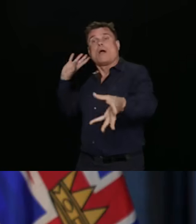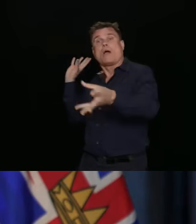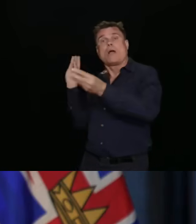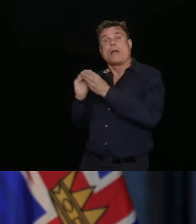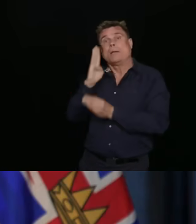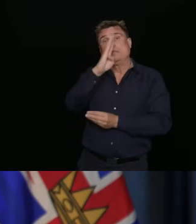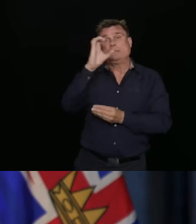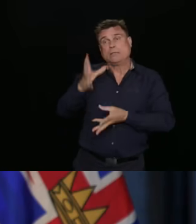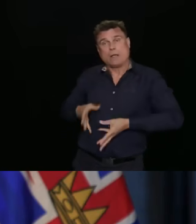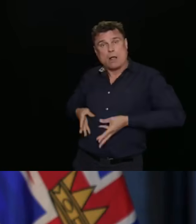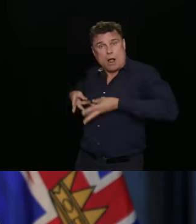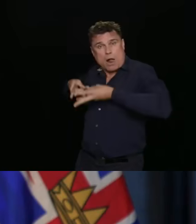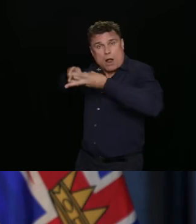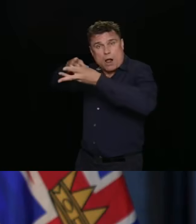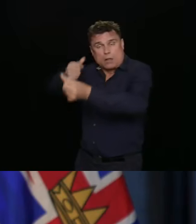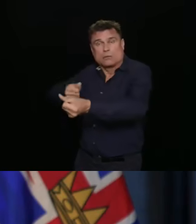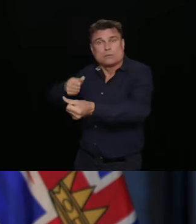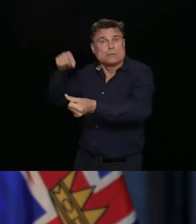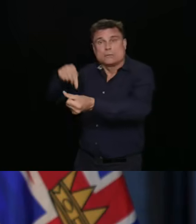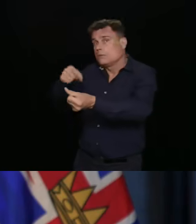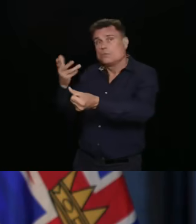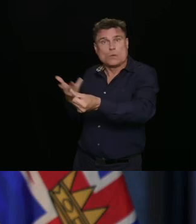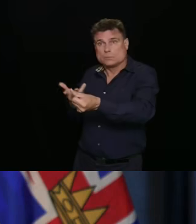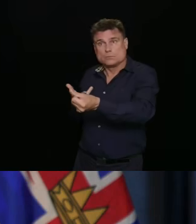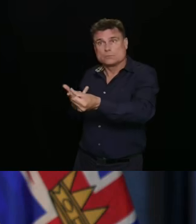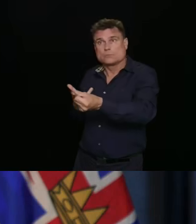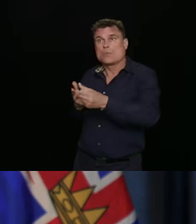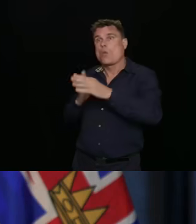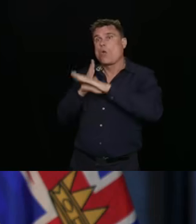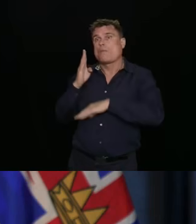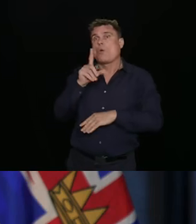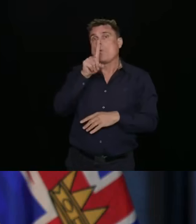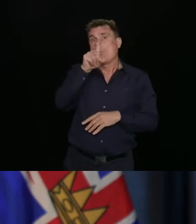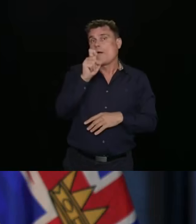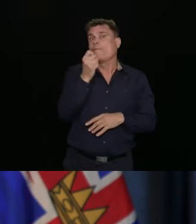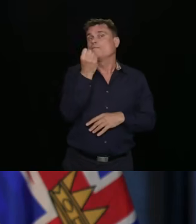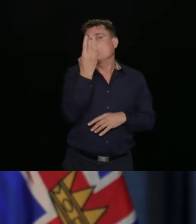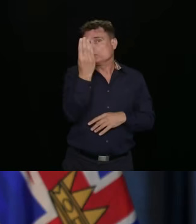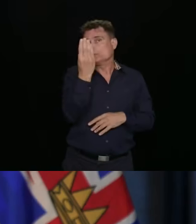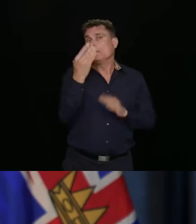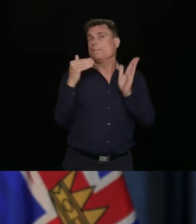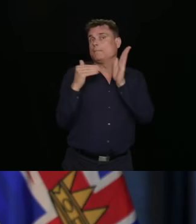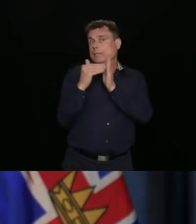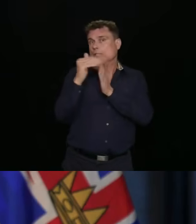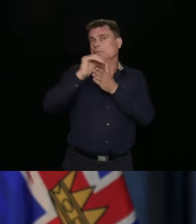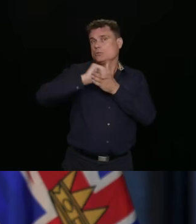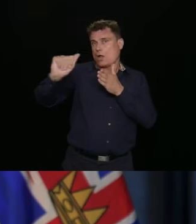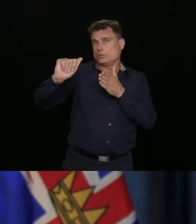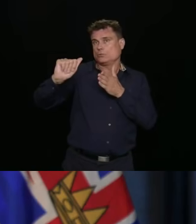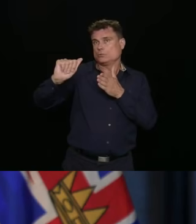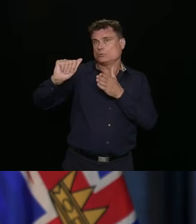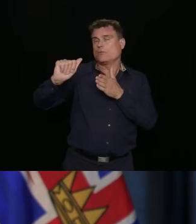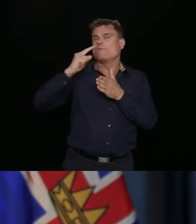case in temporary Interior Health as in Vancouver Coastal Health, which tells us again we can't let our guard down.